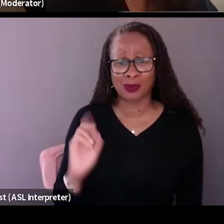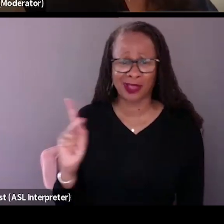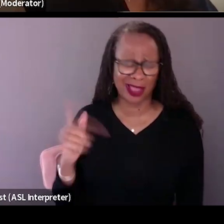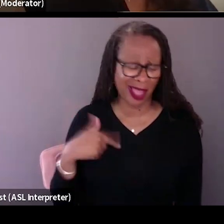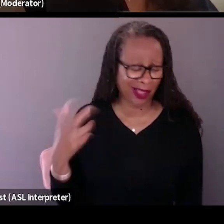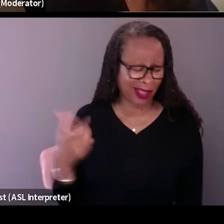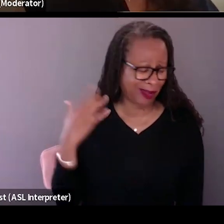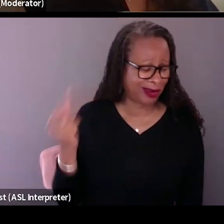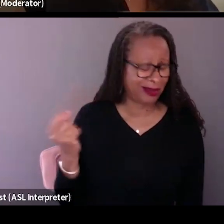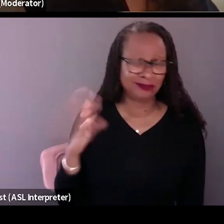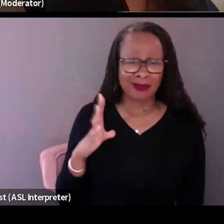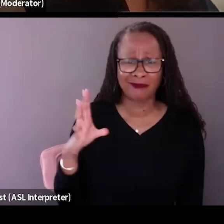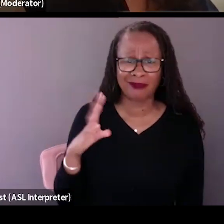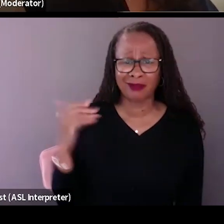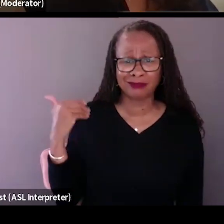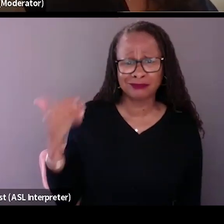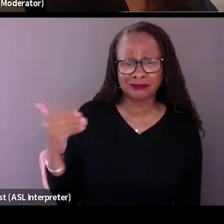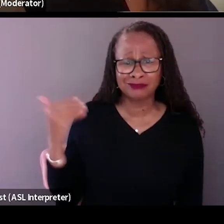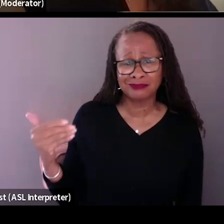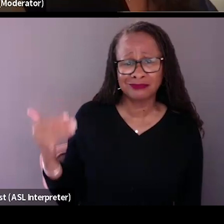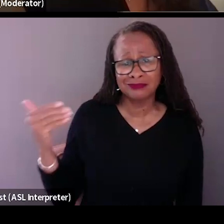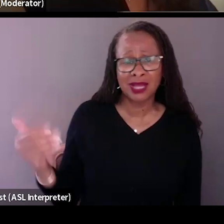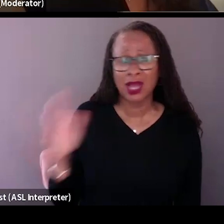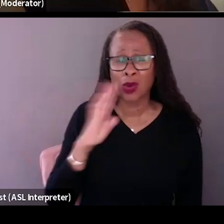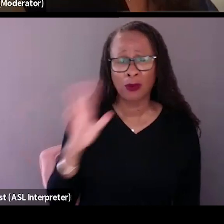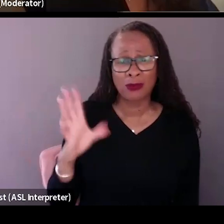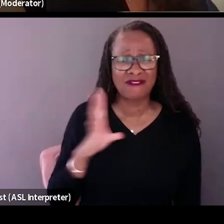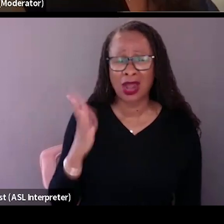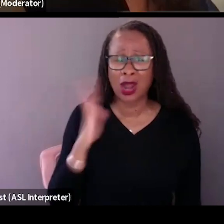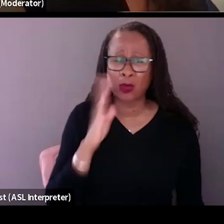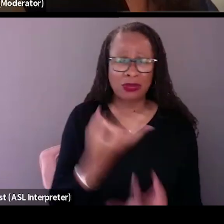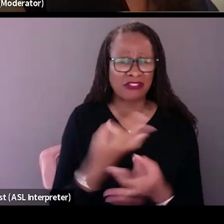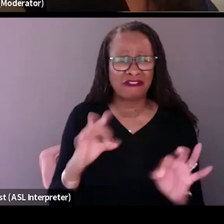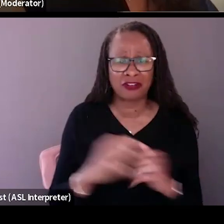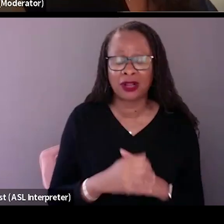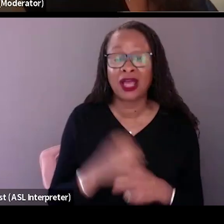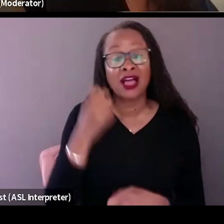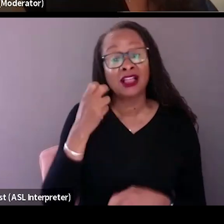and kind of, you know, that's a hard position, you know,